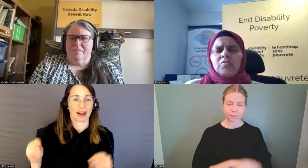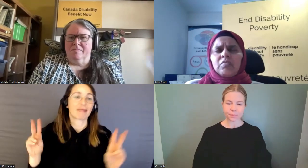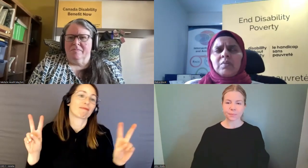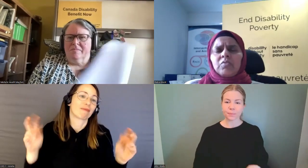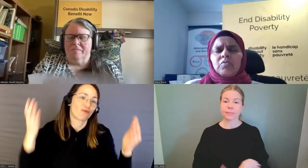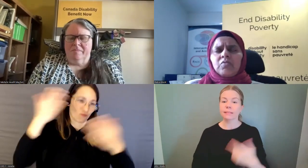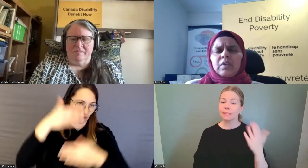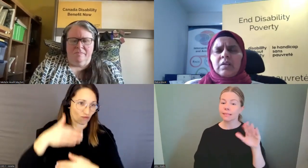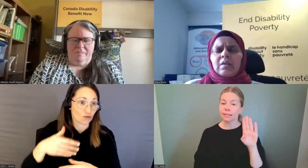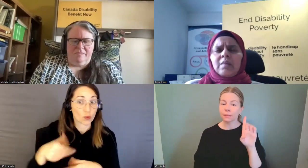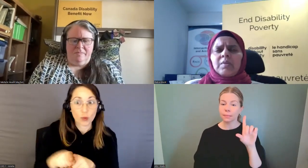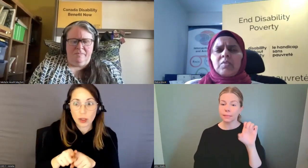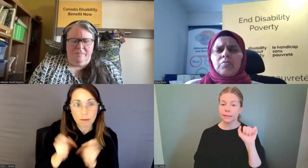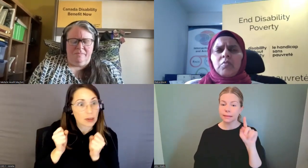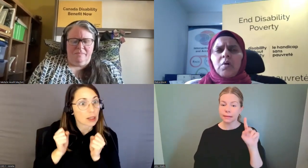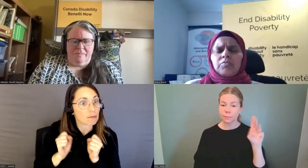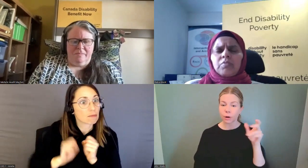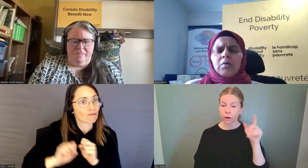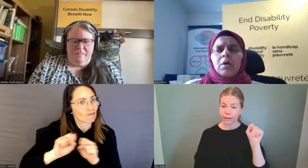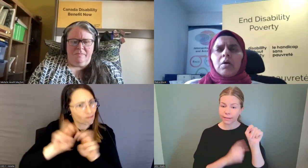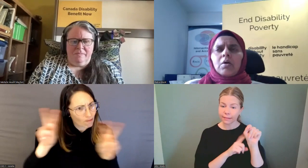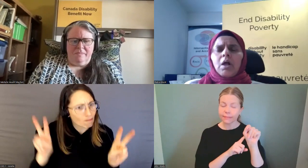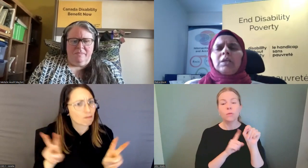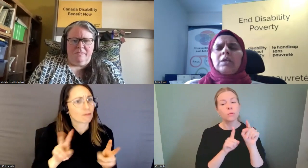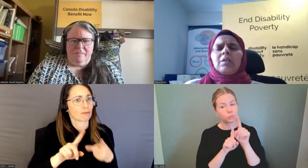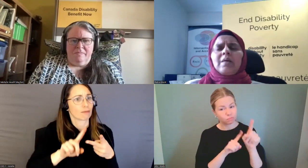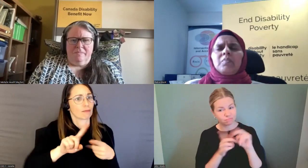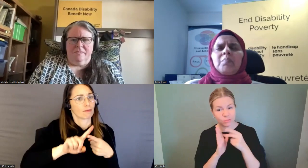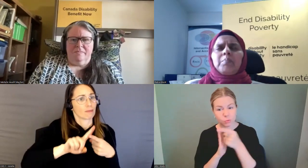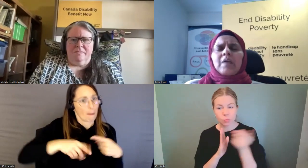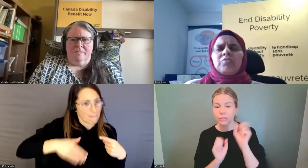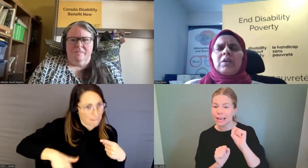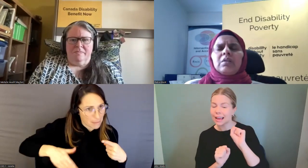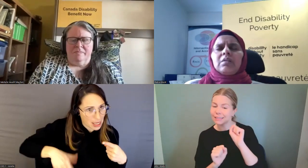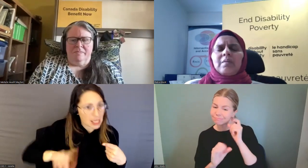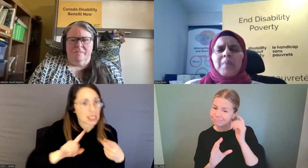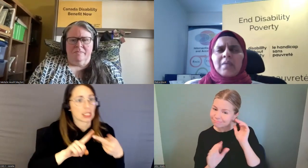MINISTER FREELAND AND MINISTER QUALTROUGH, CALLING ON THEM TO BUDGET THE BENEFIT.